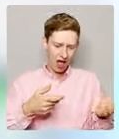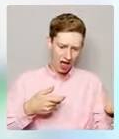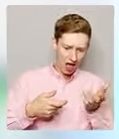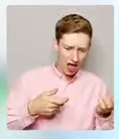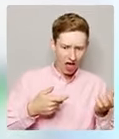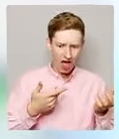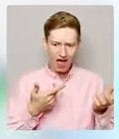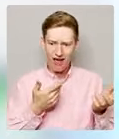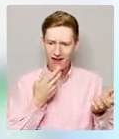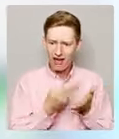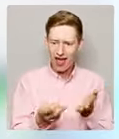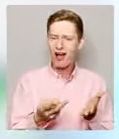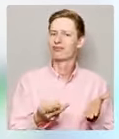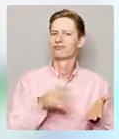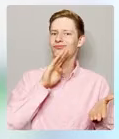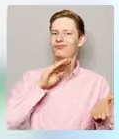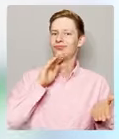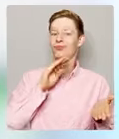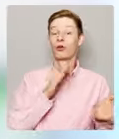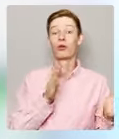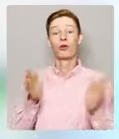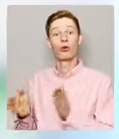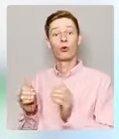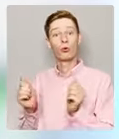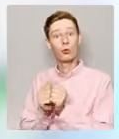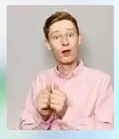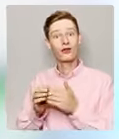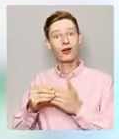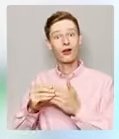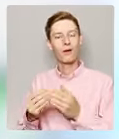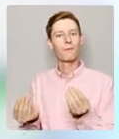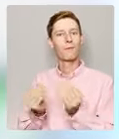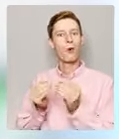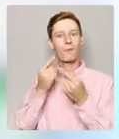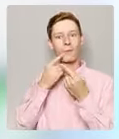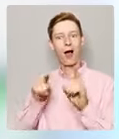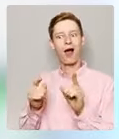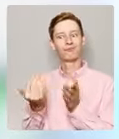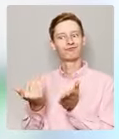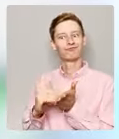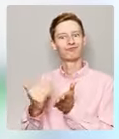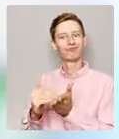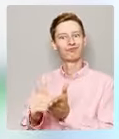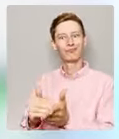But with generosity, the player is more successful in executing this routine, fire and reload sequence